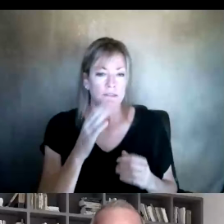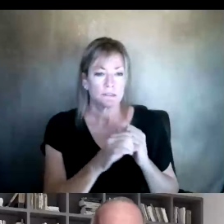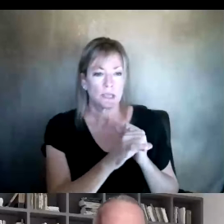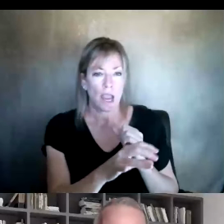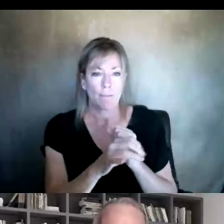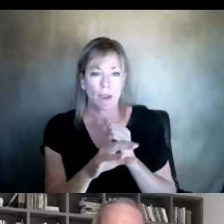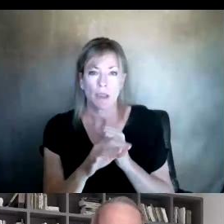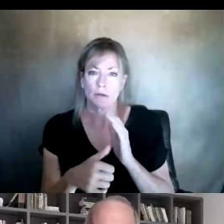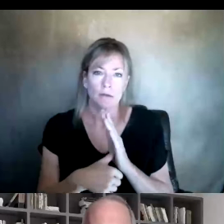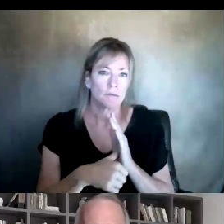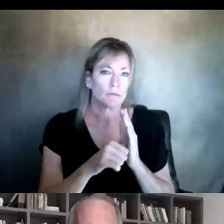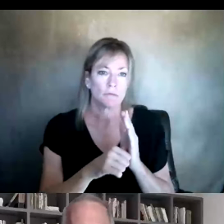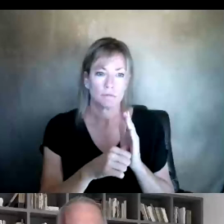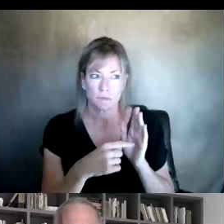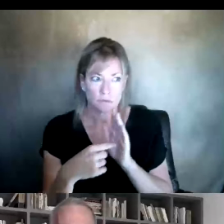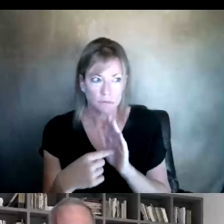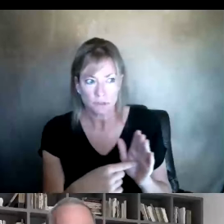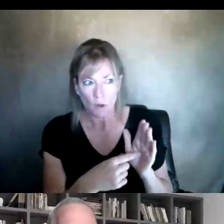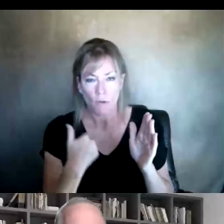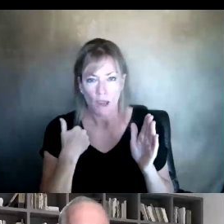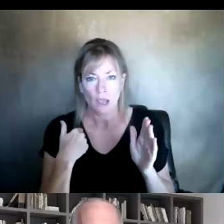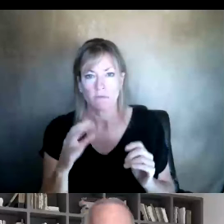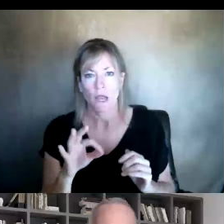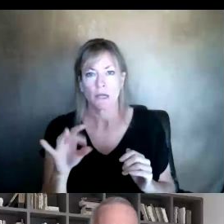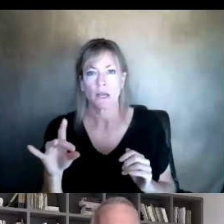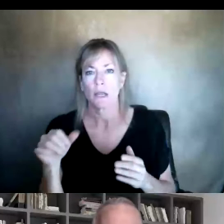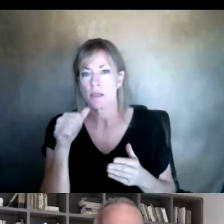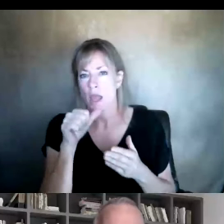THE ADVENT OF 988. SO THAT WAS SUBMITTED LAST WEEK AND WILL